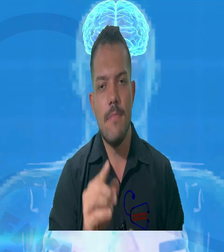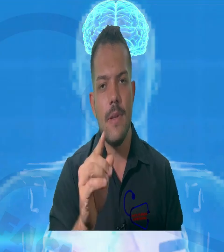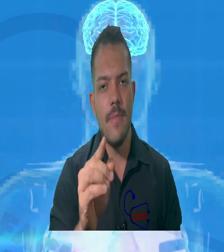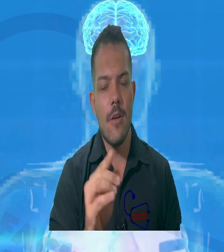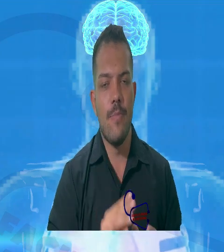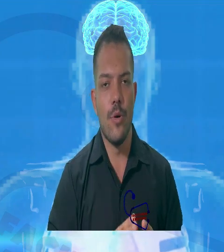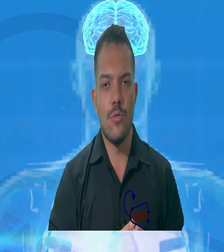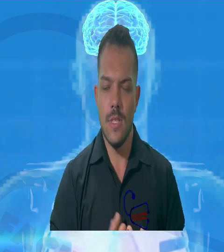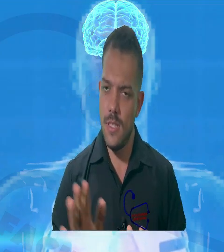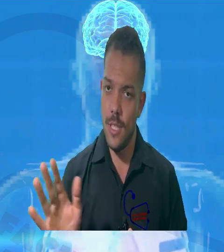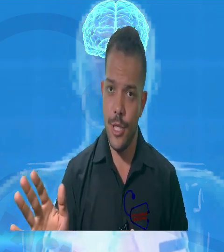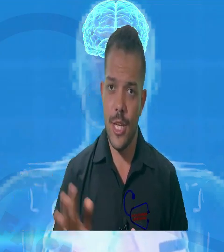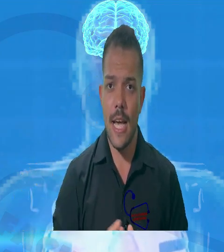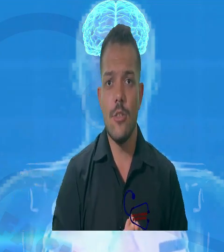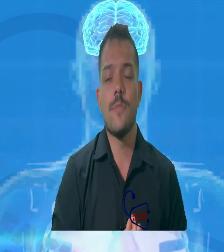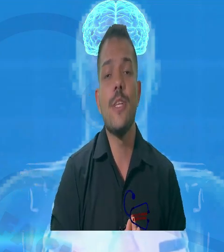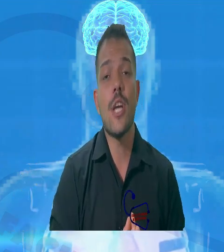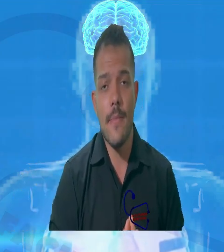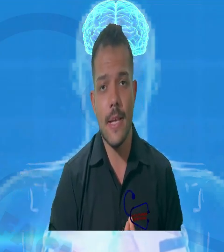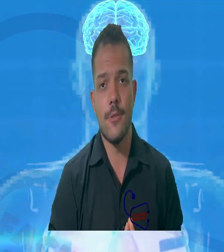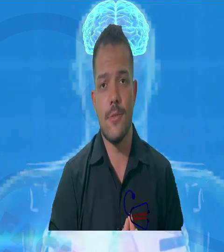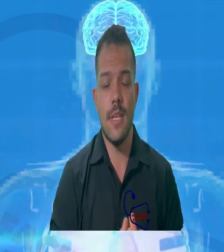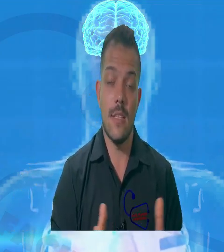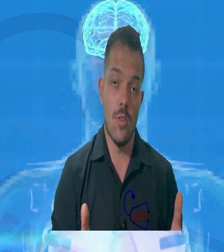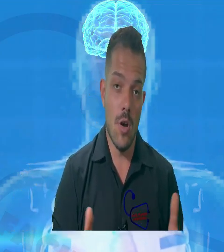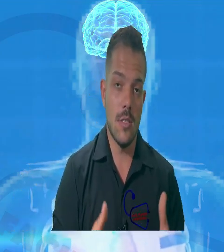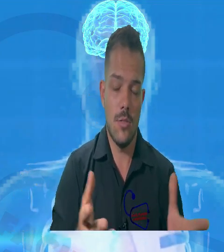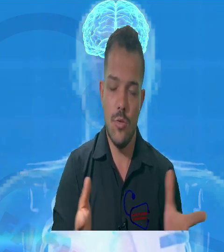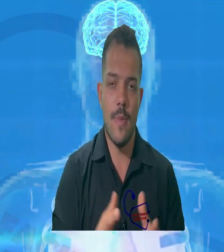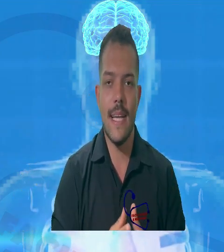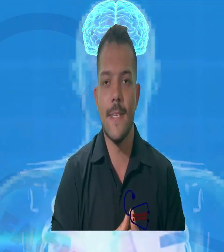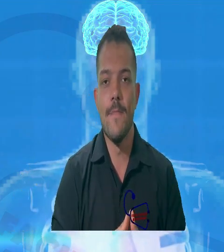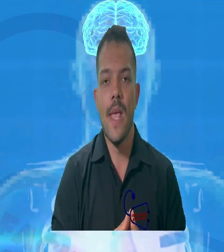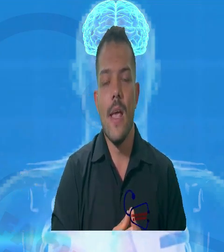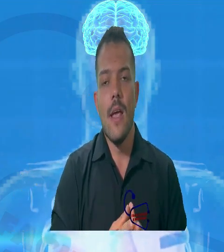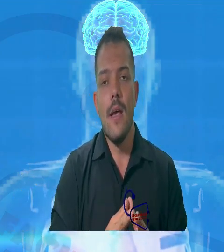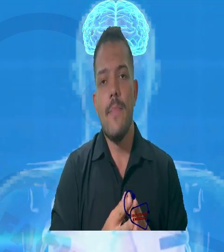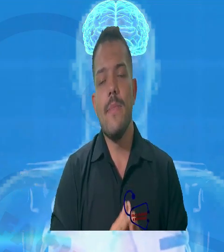first point before we get to the medications and the doses and everything else first